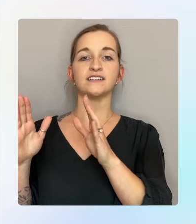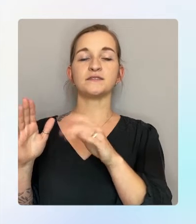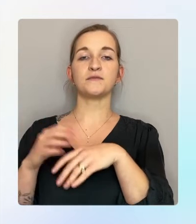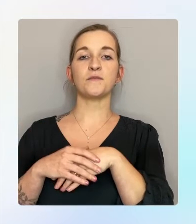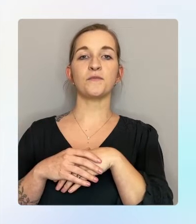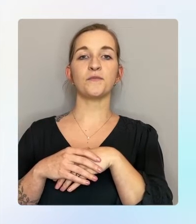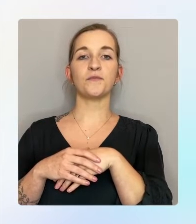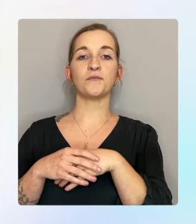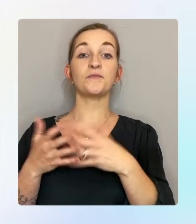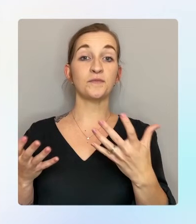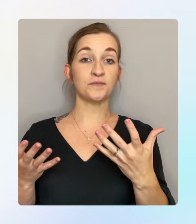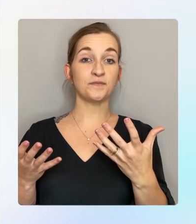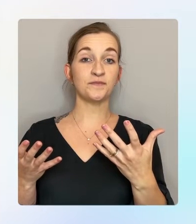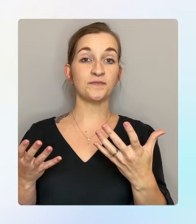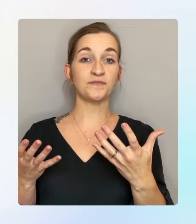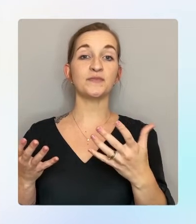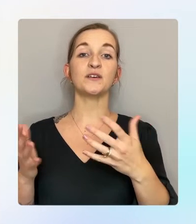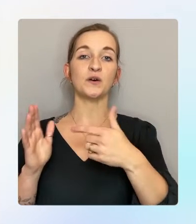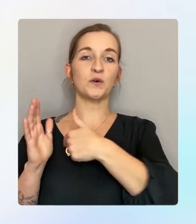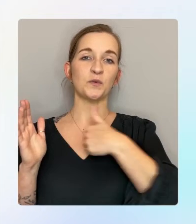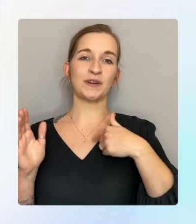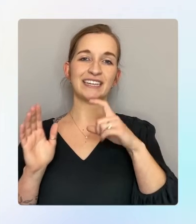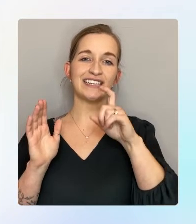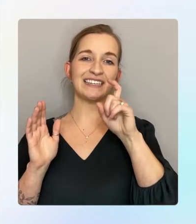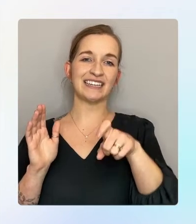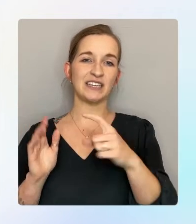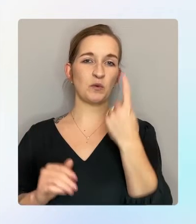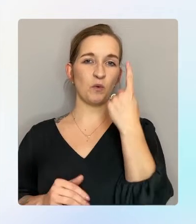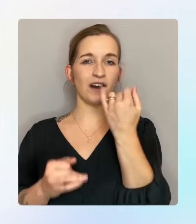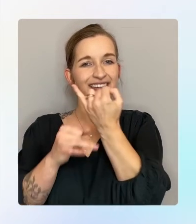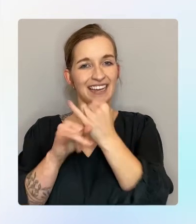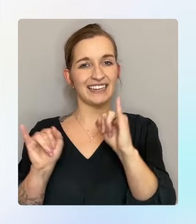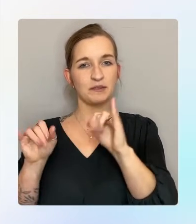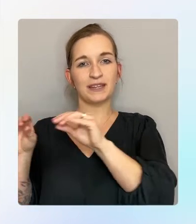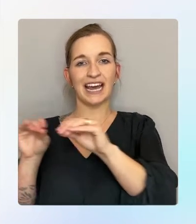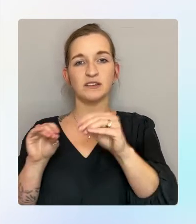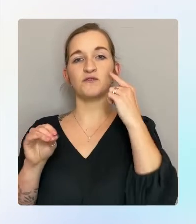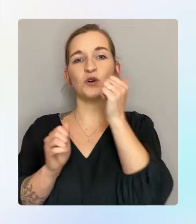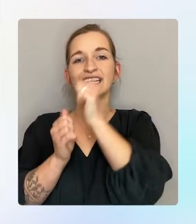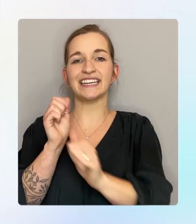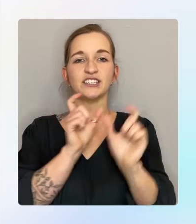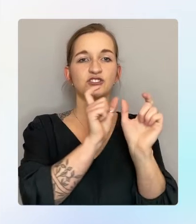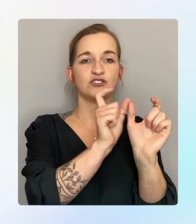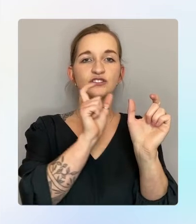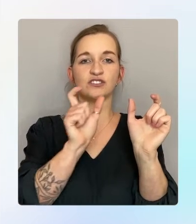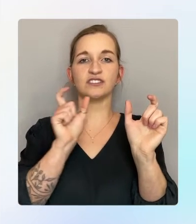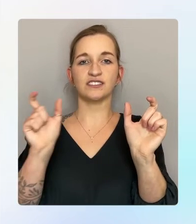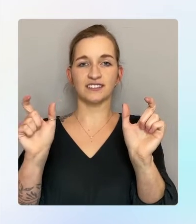Since we'll need one independent animation for each digit of the timer, let's create three more sequences